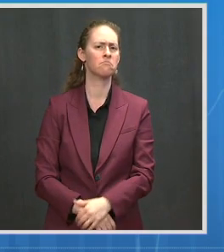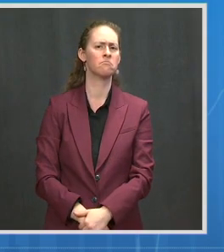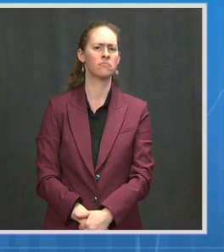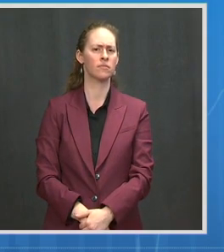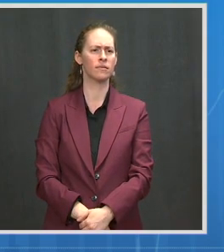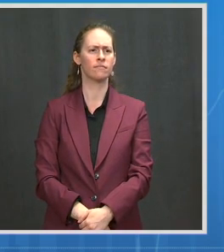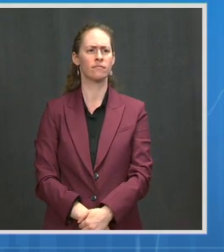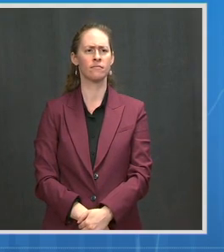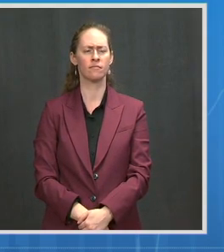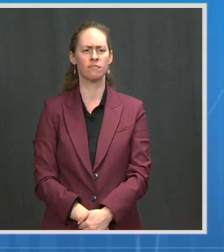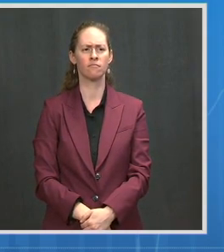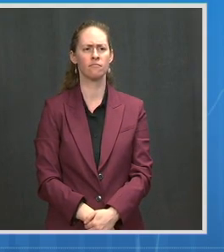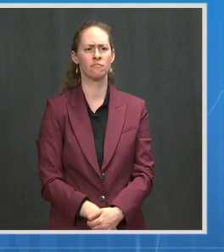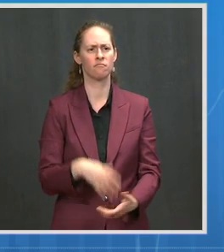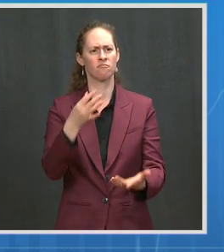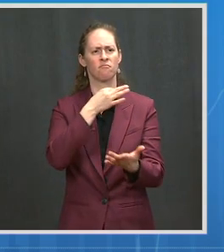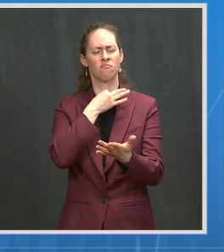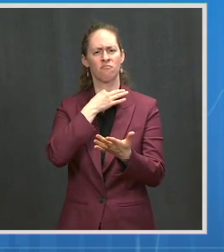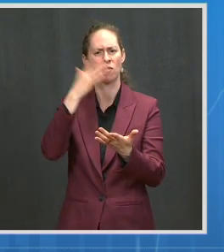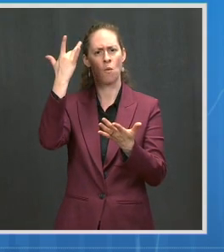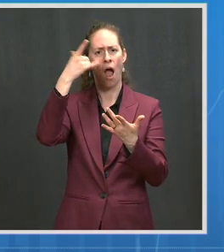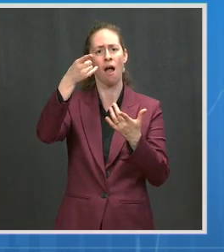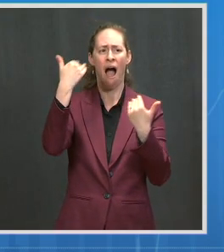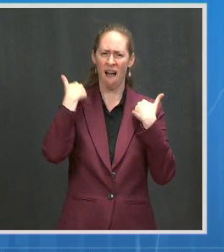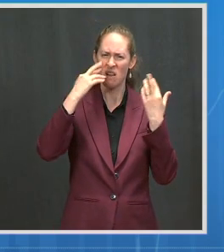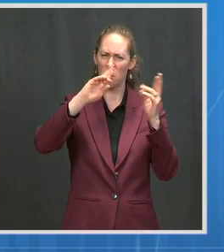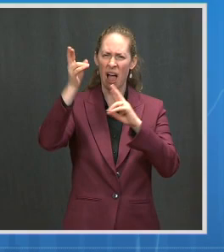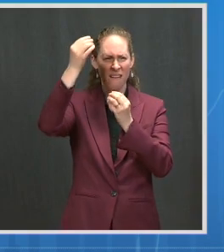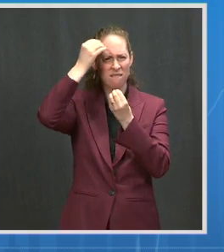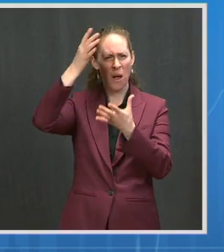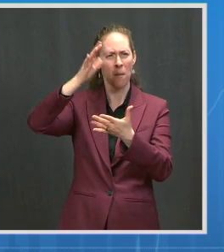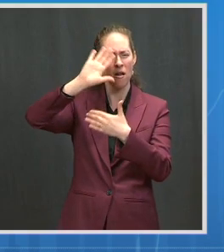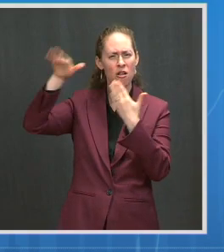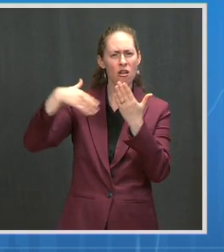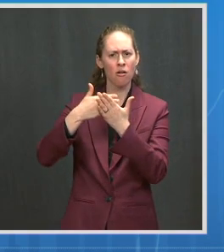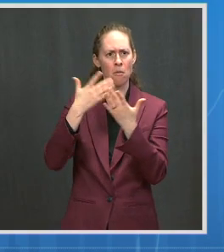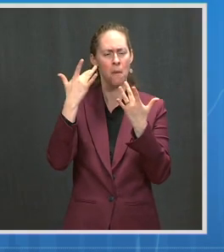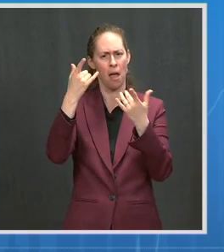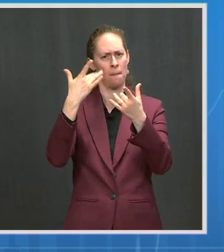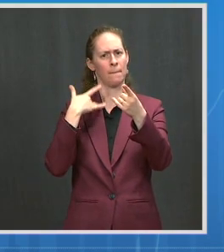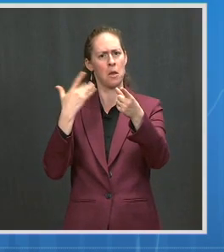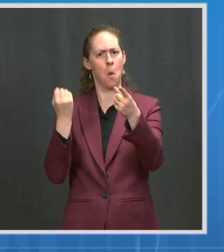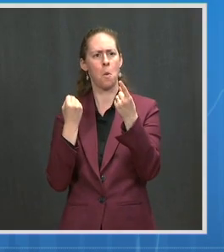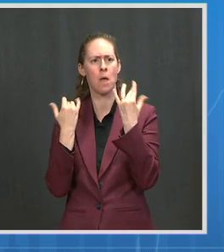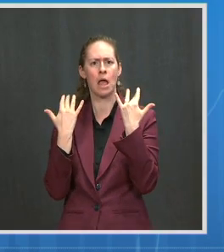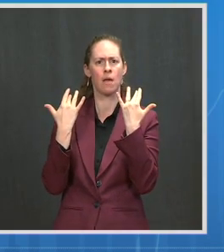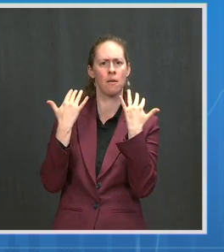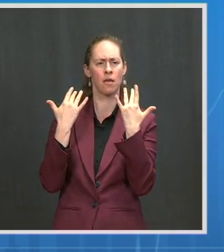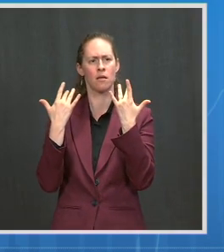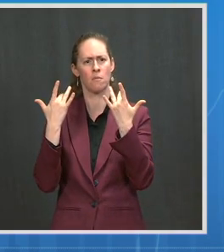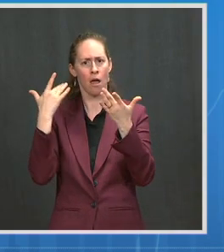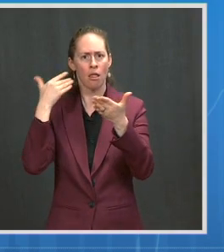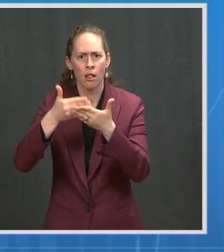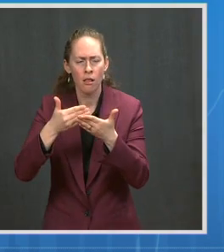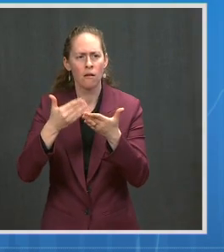for all these other areas? And can you provide any timeframe for when you'll have them? Thanks a lot.